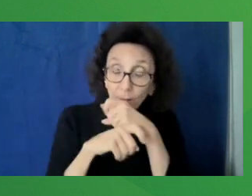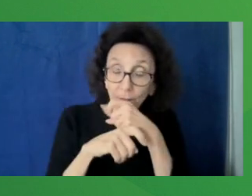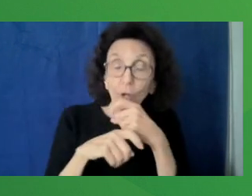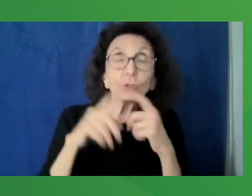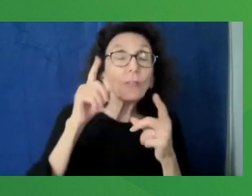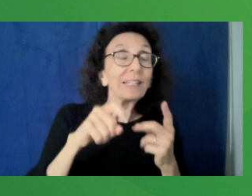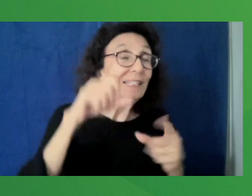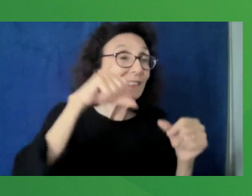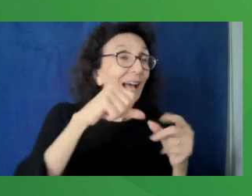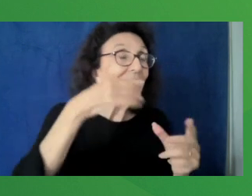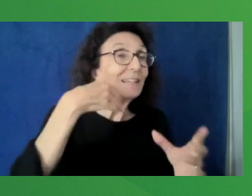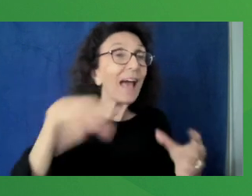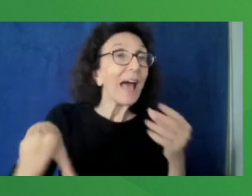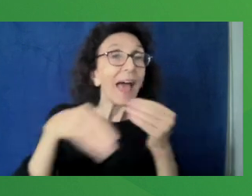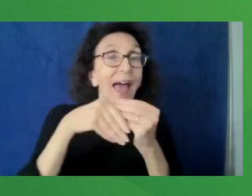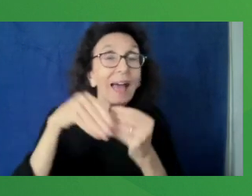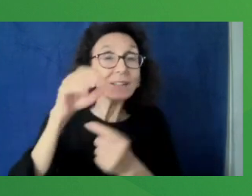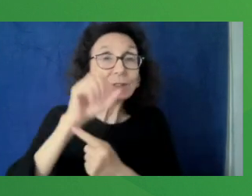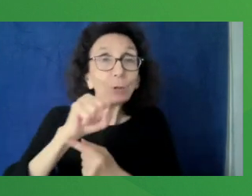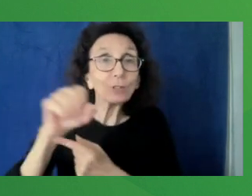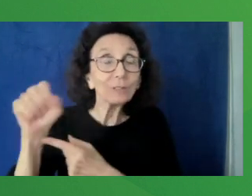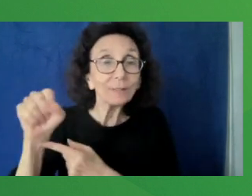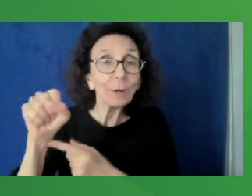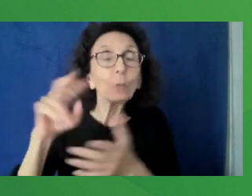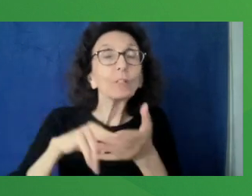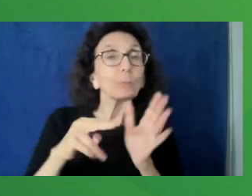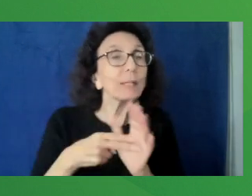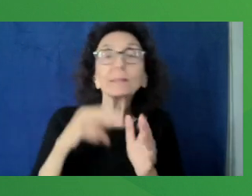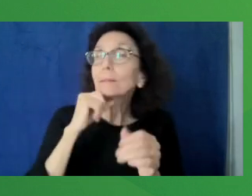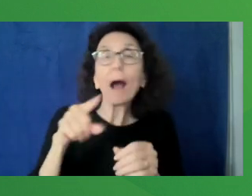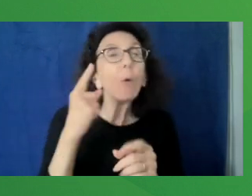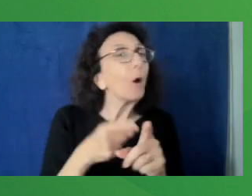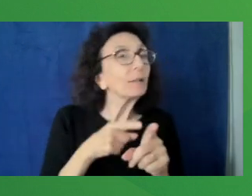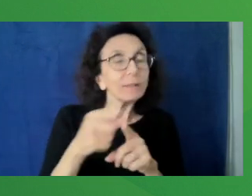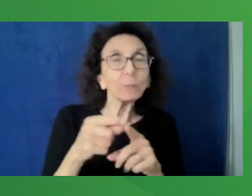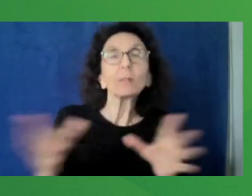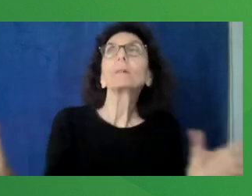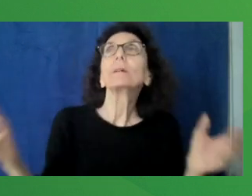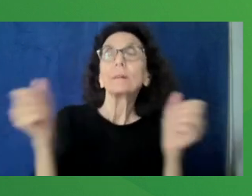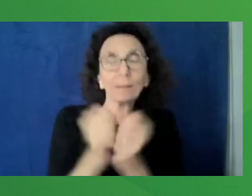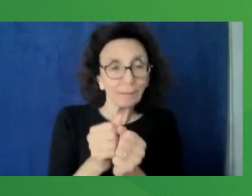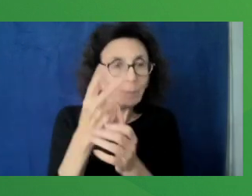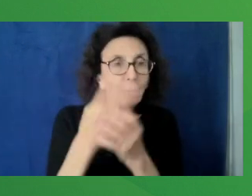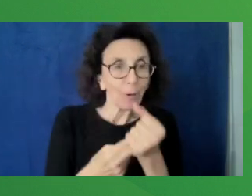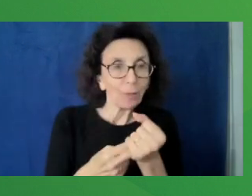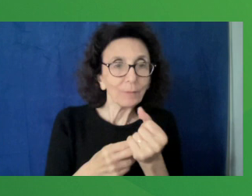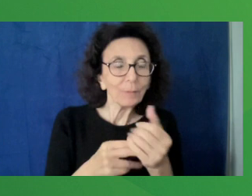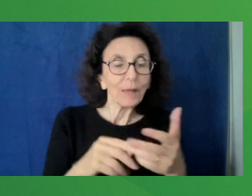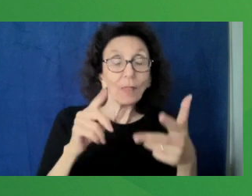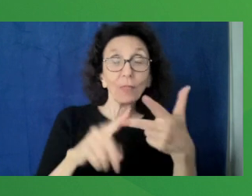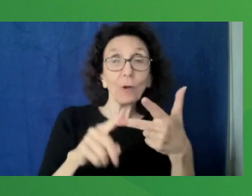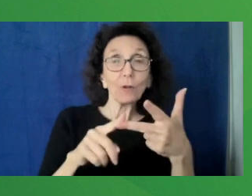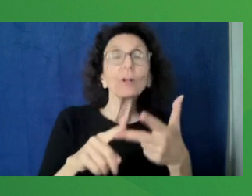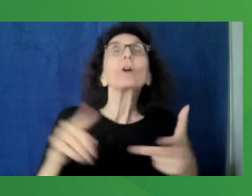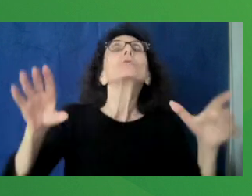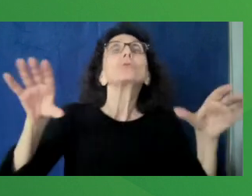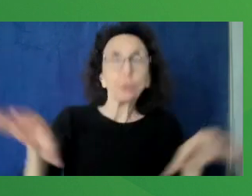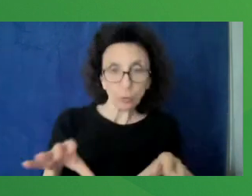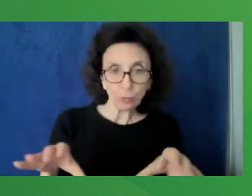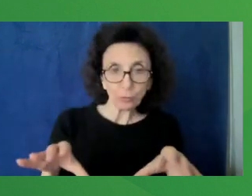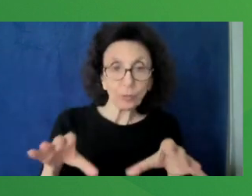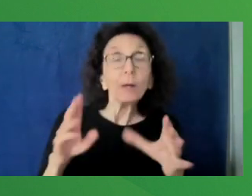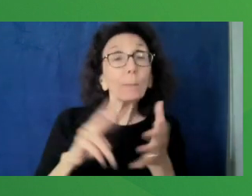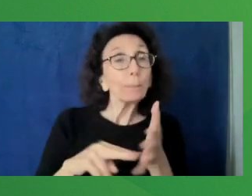that brings them that transdisciplinary approach. And then finally act. To take that ideas and that